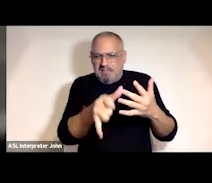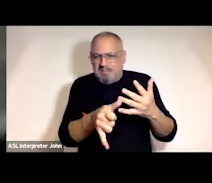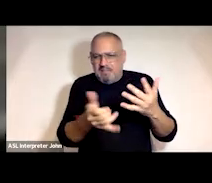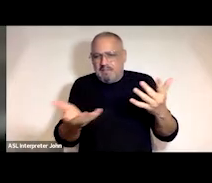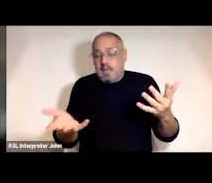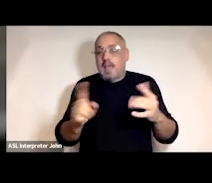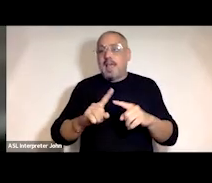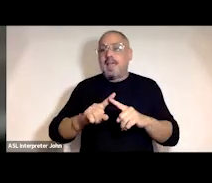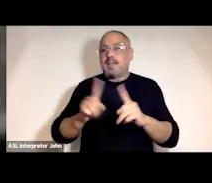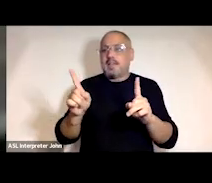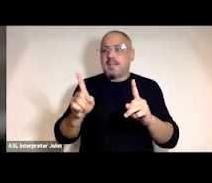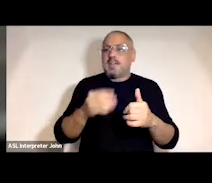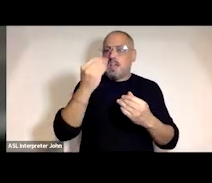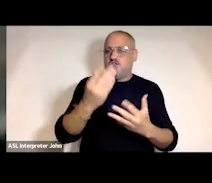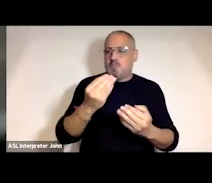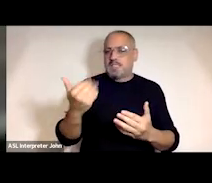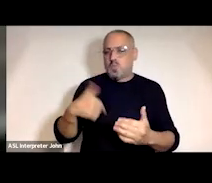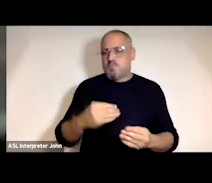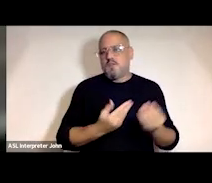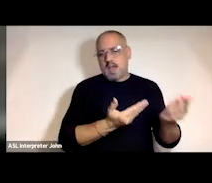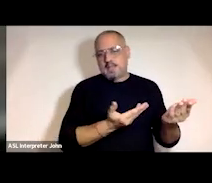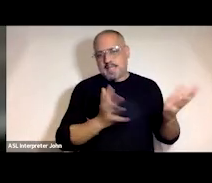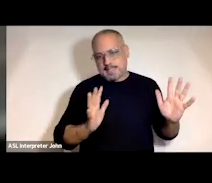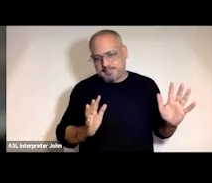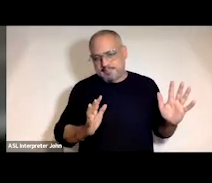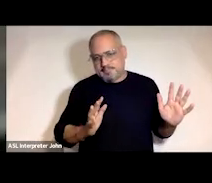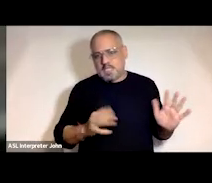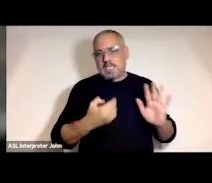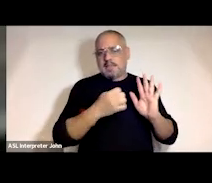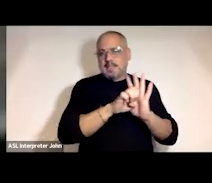except by the information that we provide. The examples that we provide